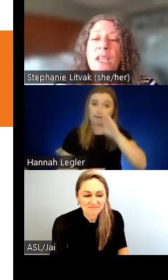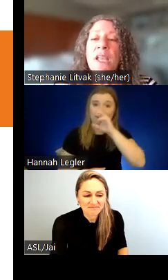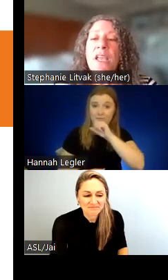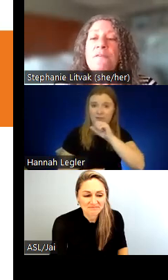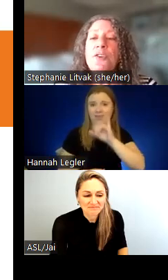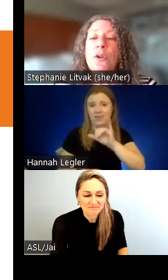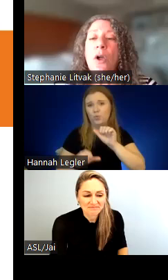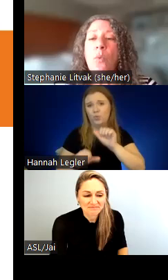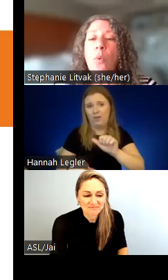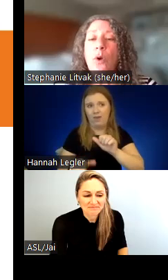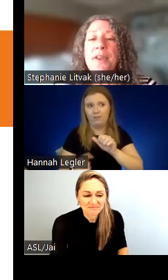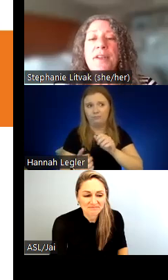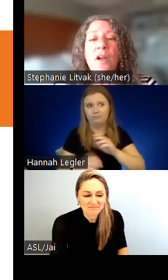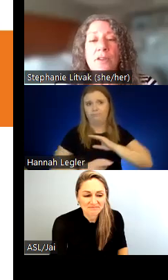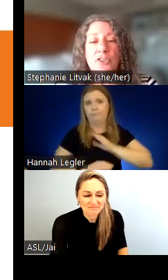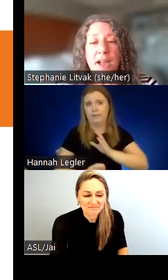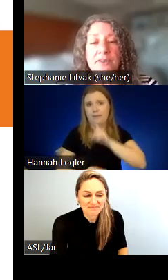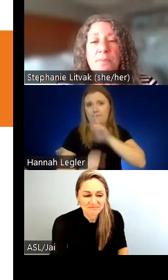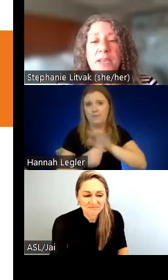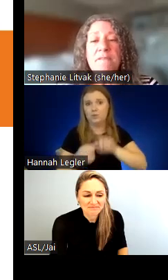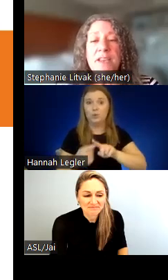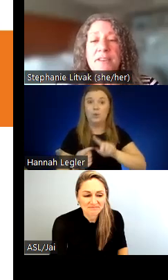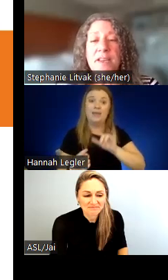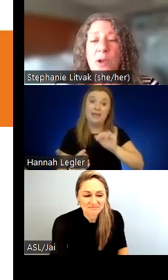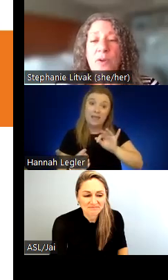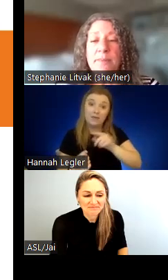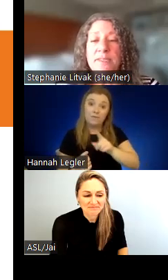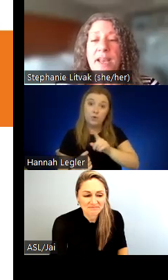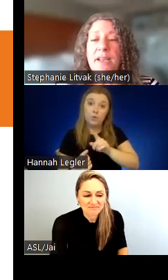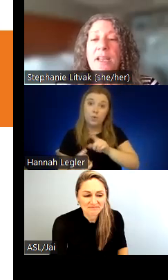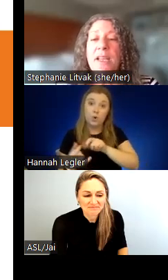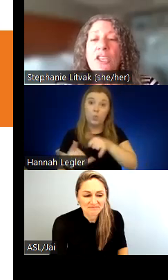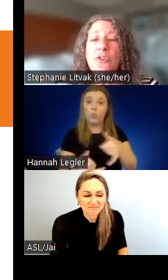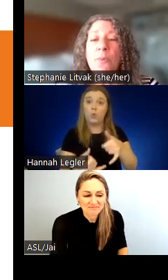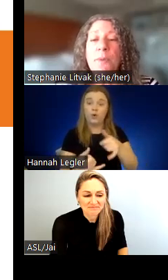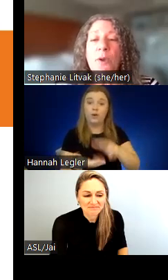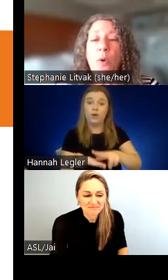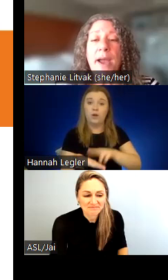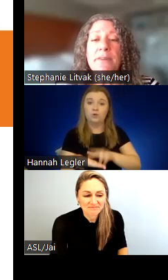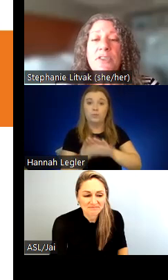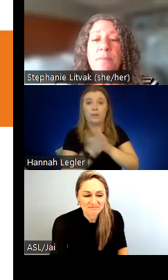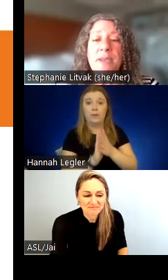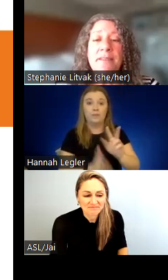If you are awarded a contract to be a VSA Program site, you will be required to meet